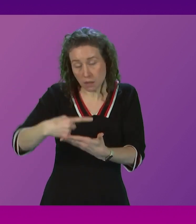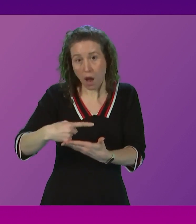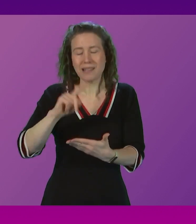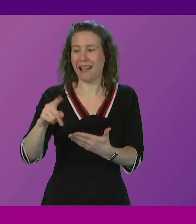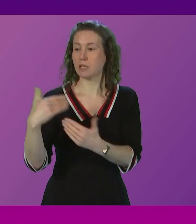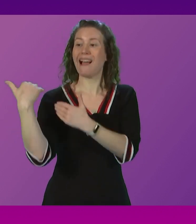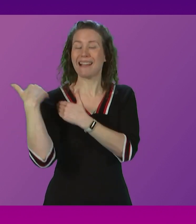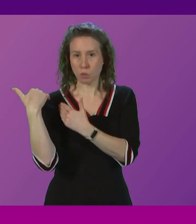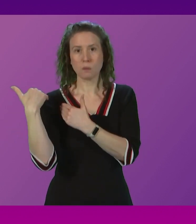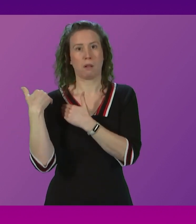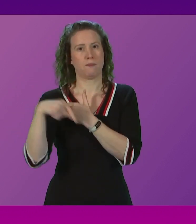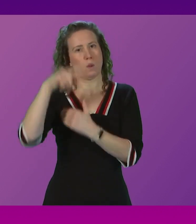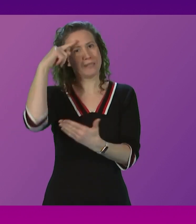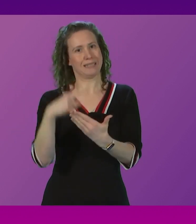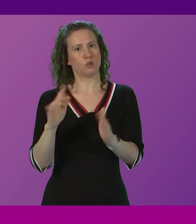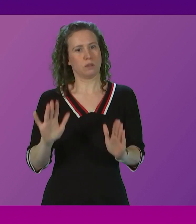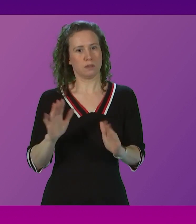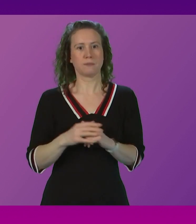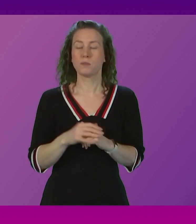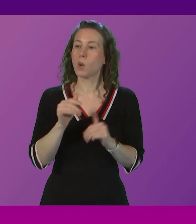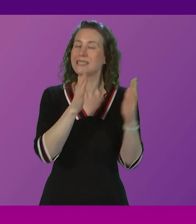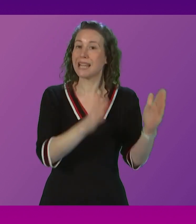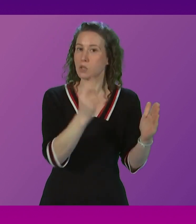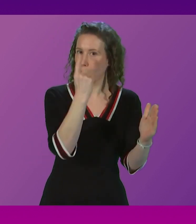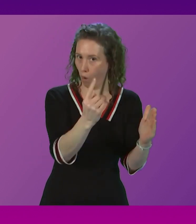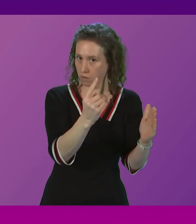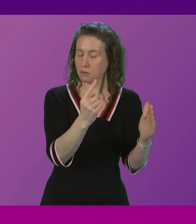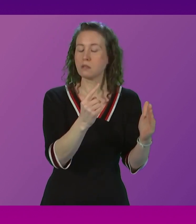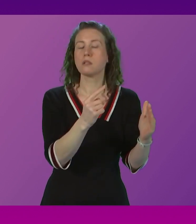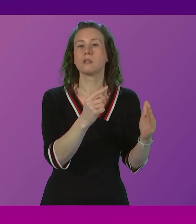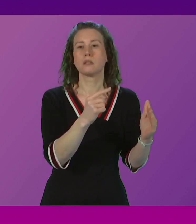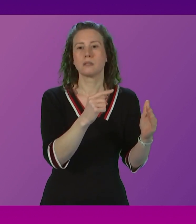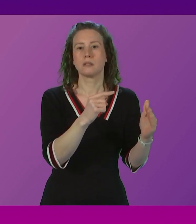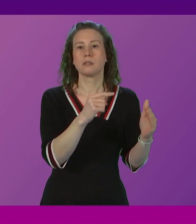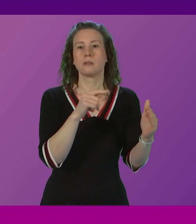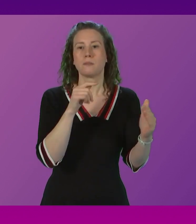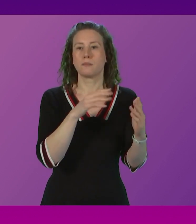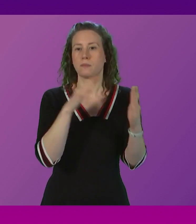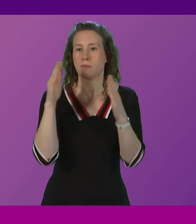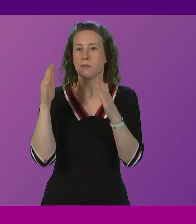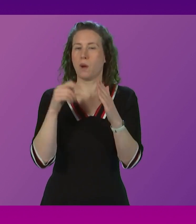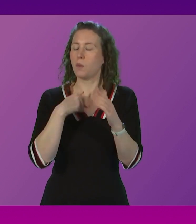be accountable for those decisions. We will have the stage 3 vote on the bill later this afternoon;